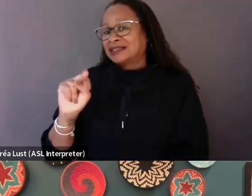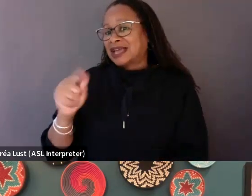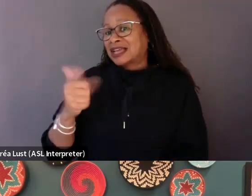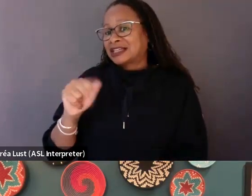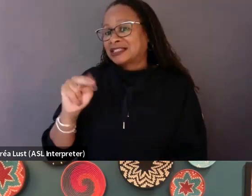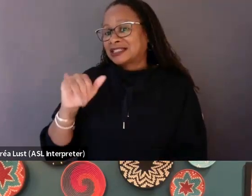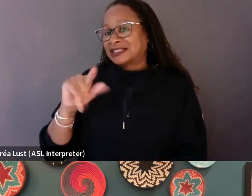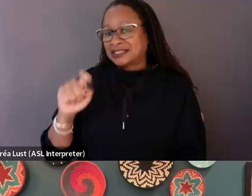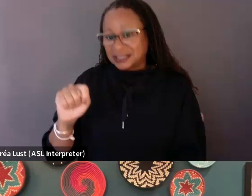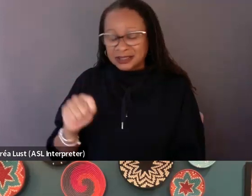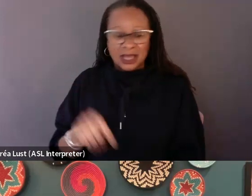I never shot him like a villain.